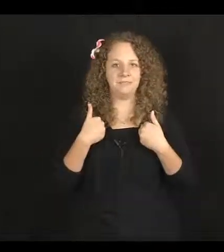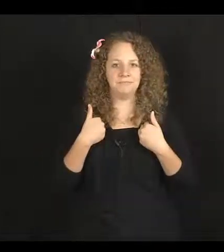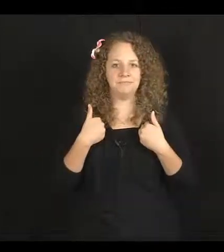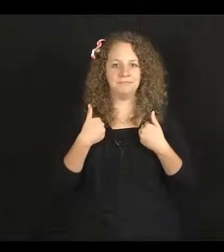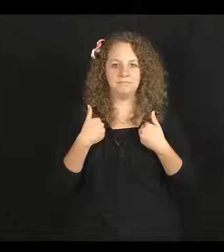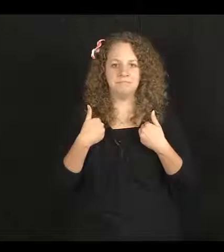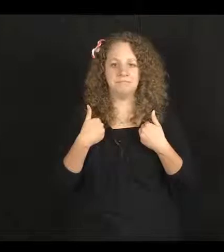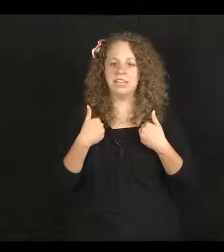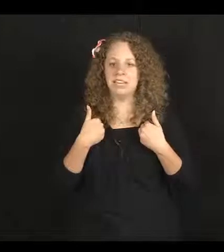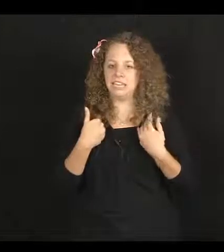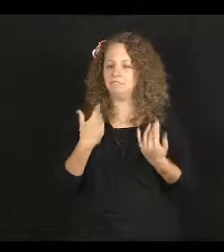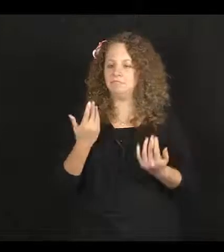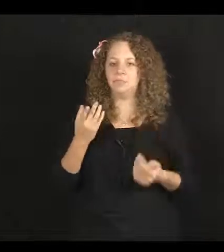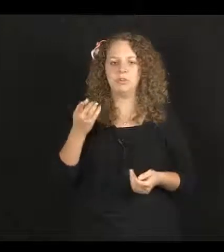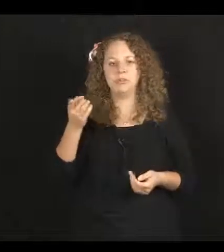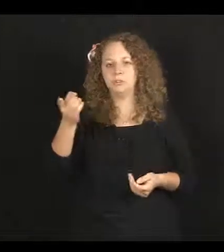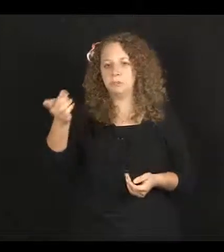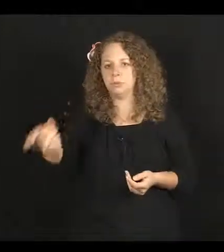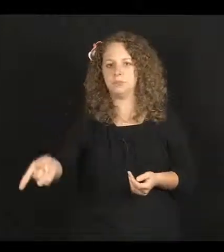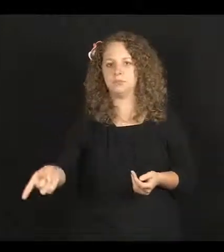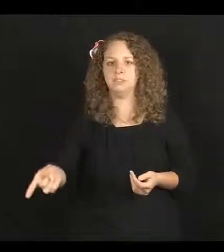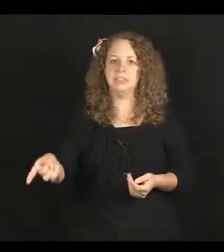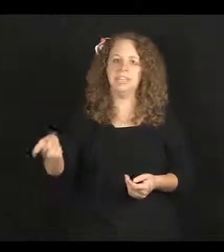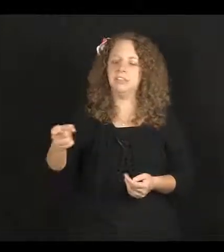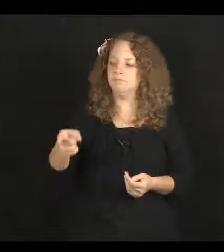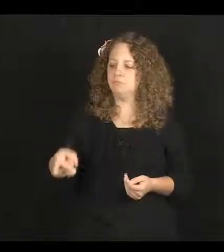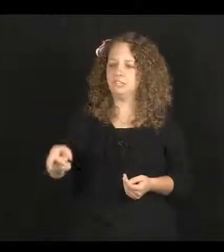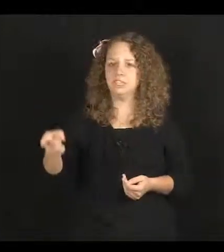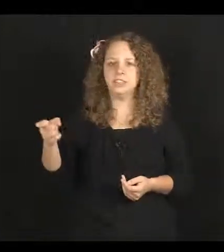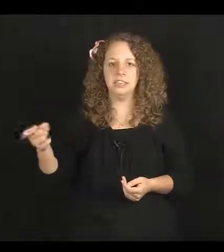HE … referring to a person … he, she, it, him,